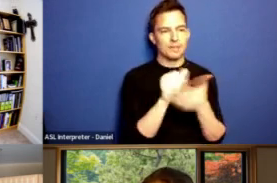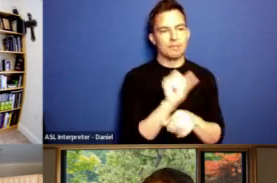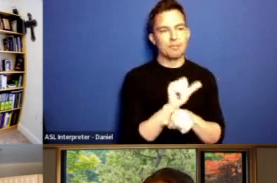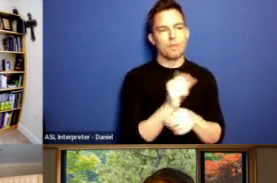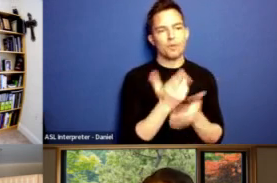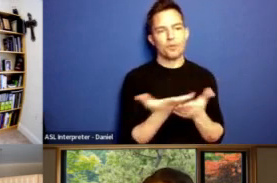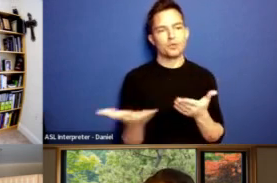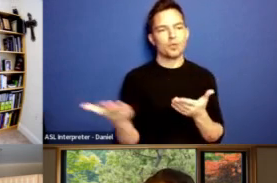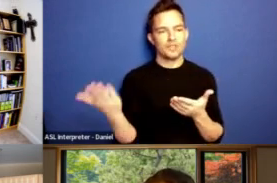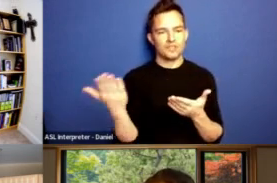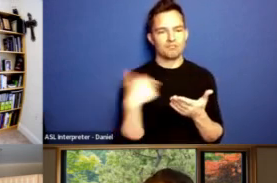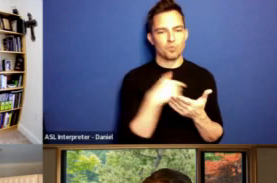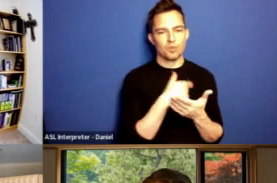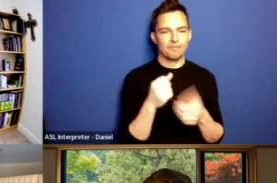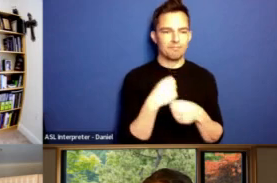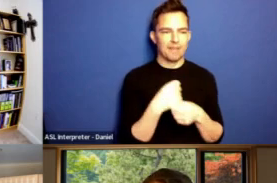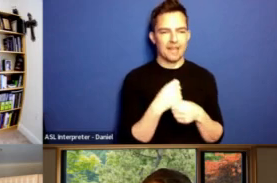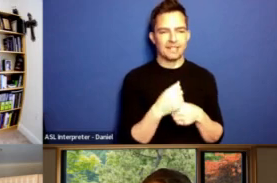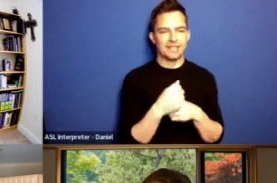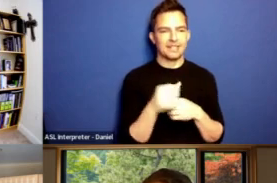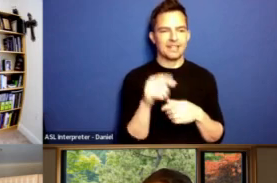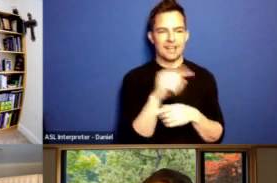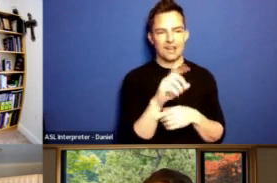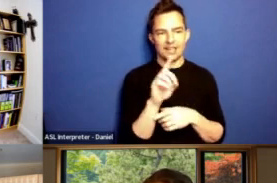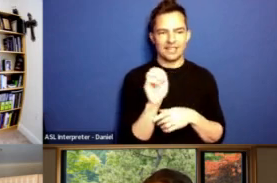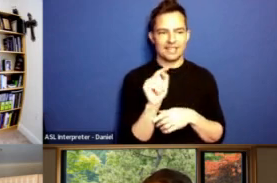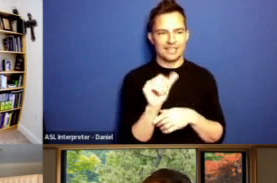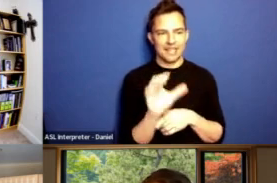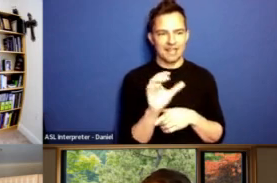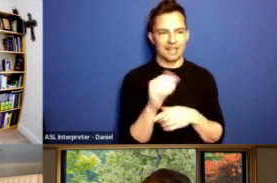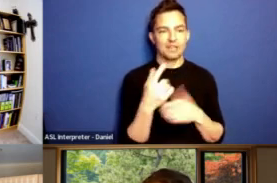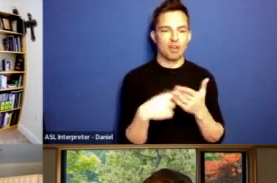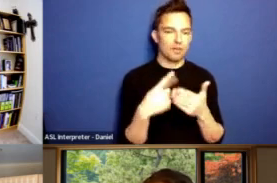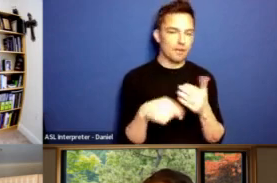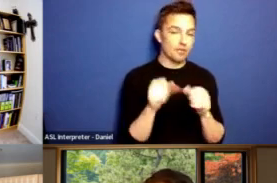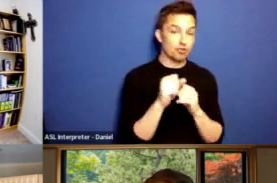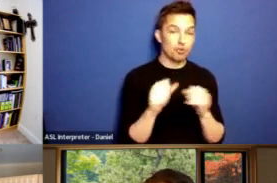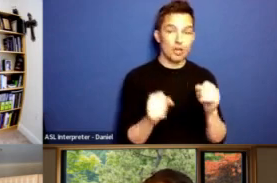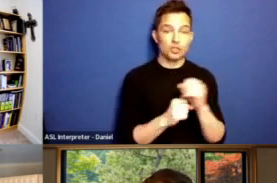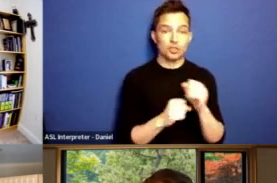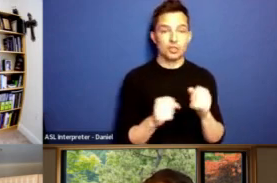technical assistance opportunity that we are looking forward to sharing with everyone. And then